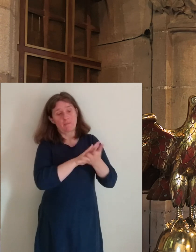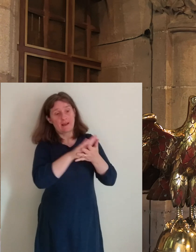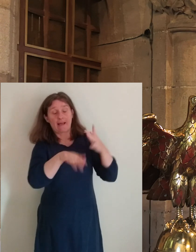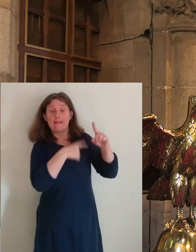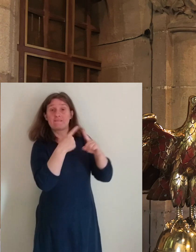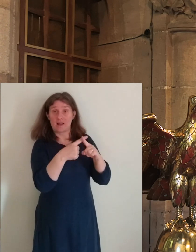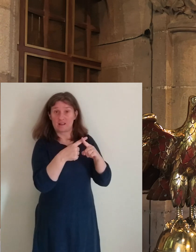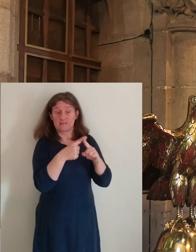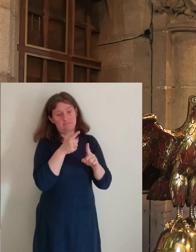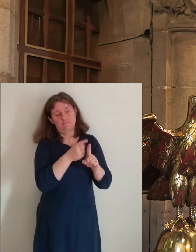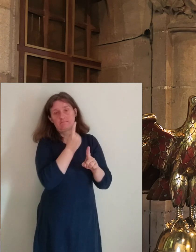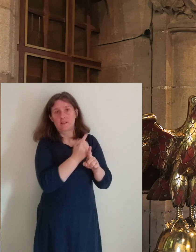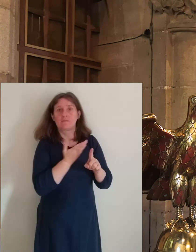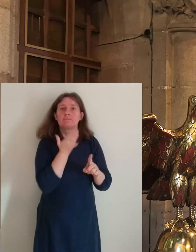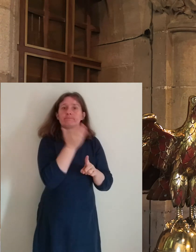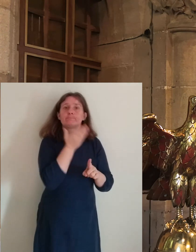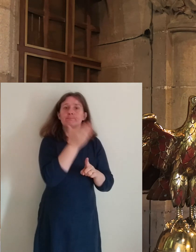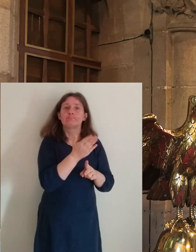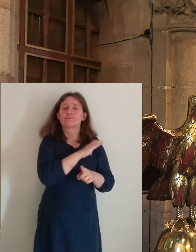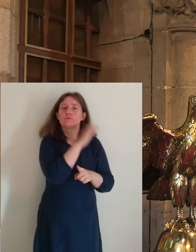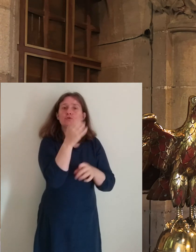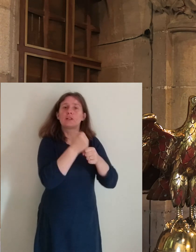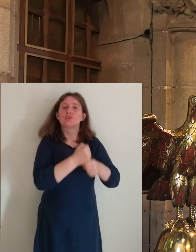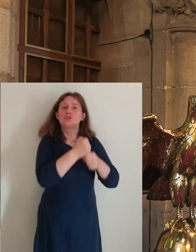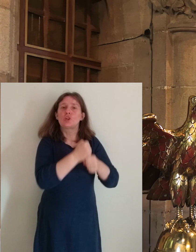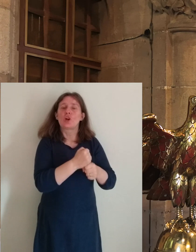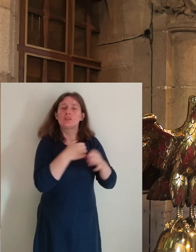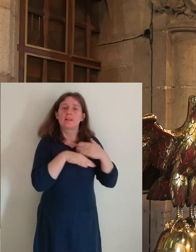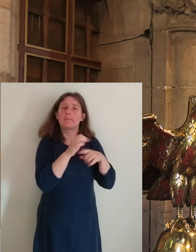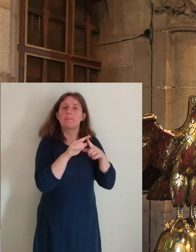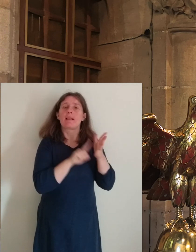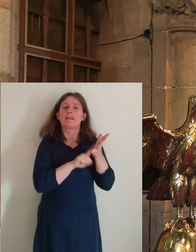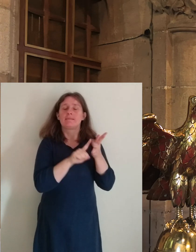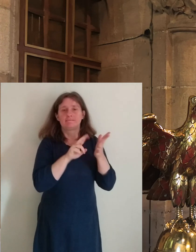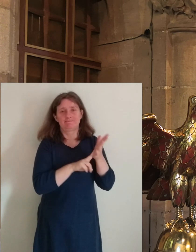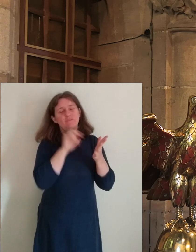part of our Deaf ministry in the Diocese of Leeds. He will sign our Bible Reading from